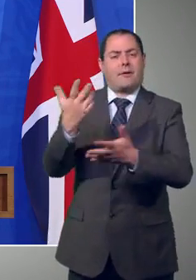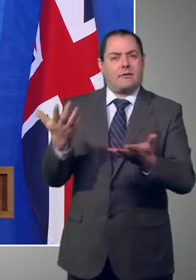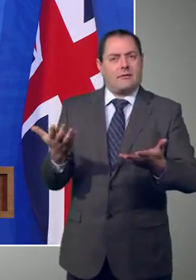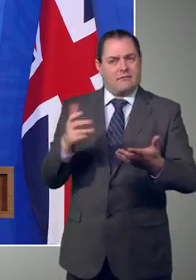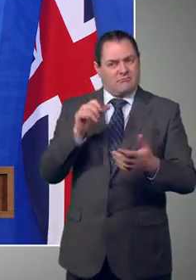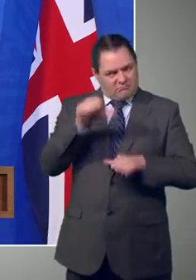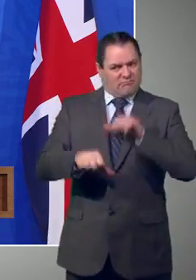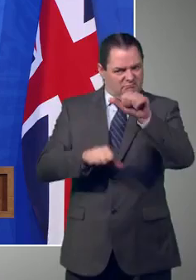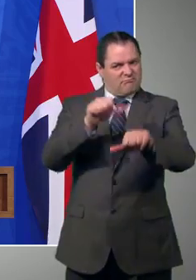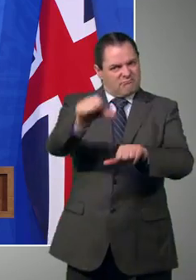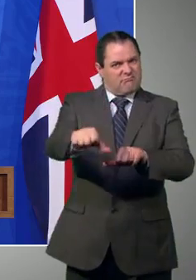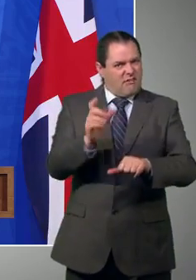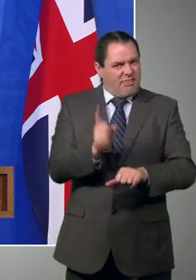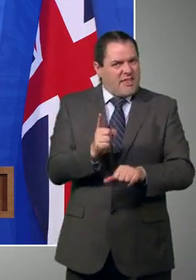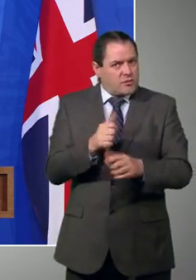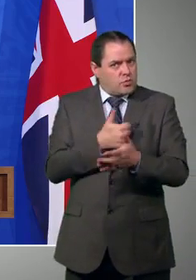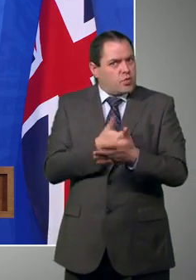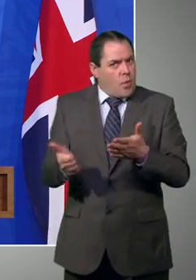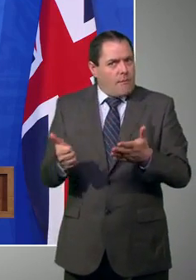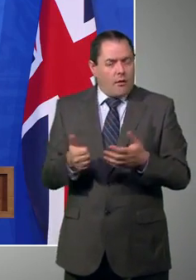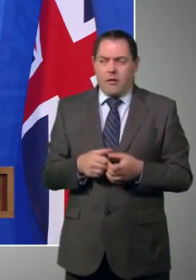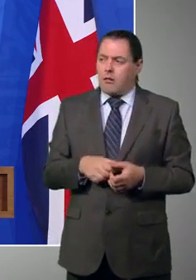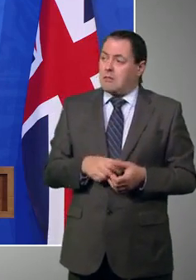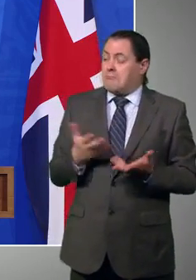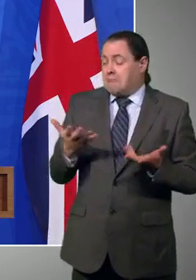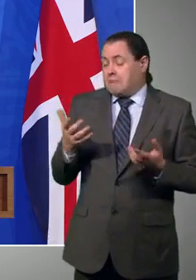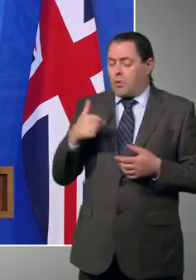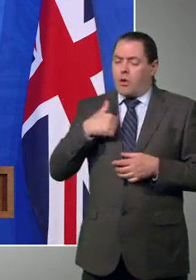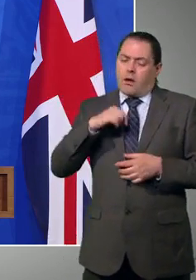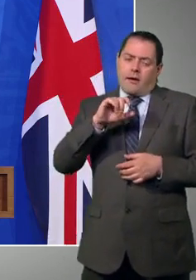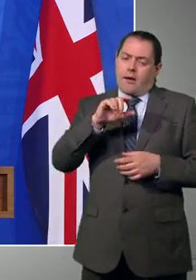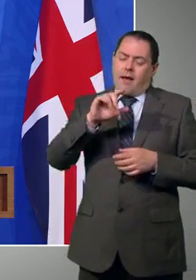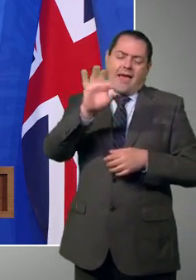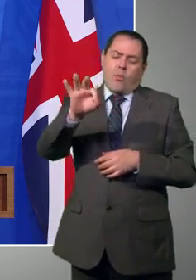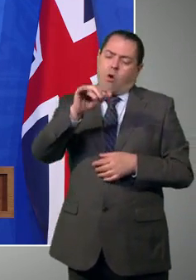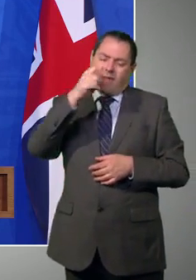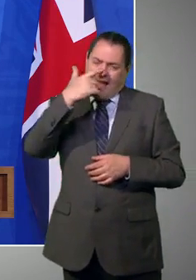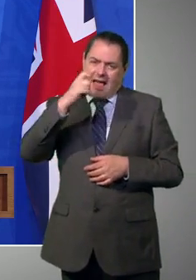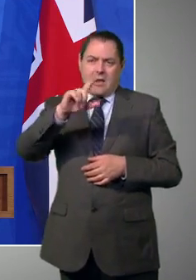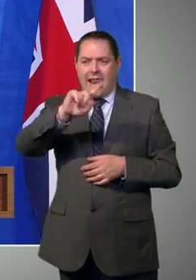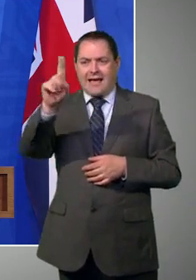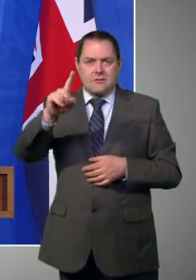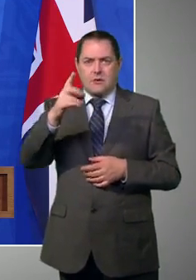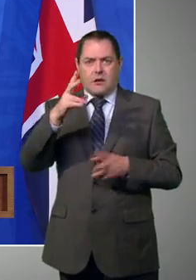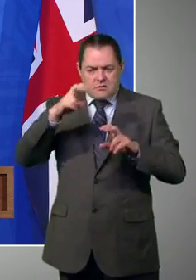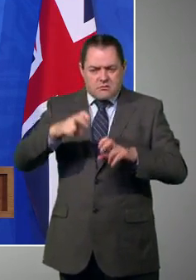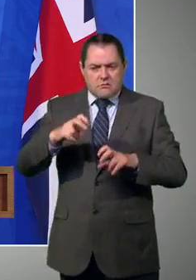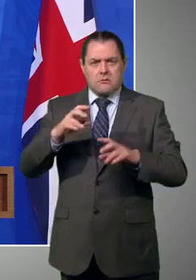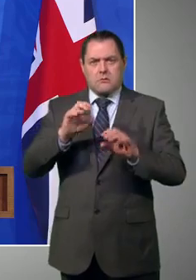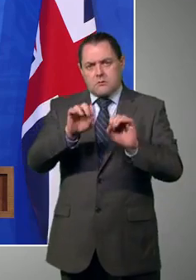be a time when we can go through all of this in greater detail, the most important